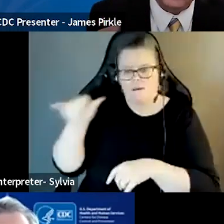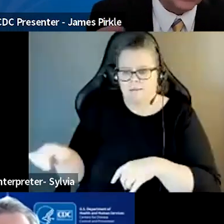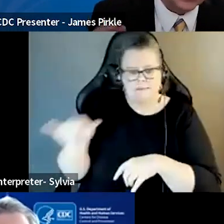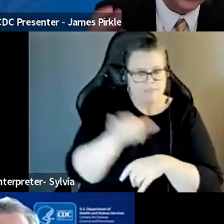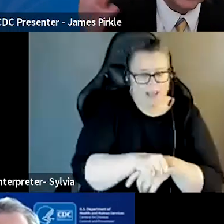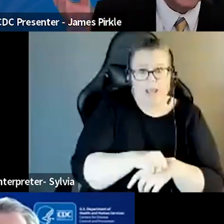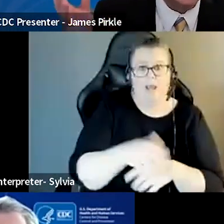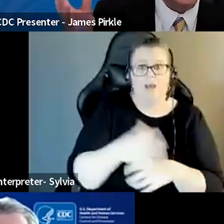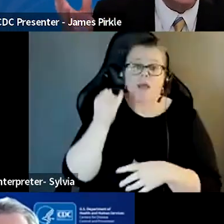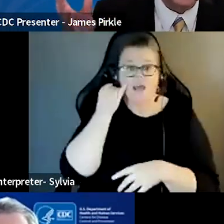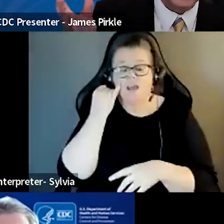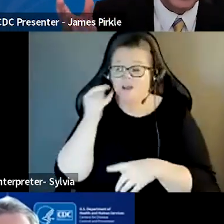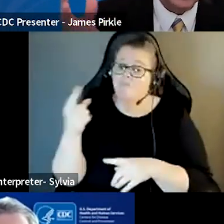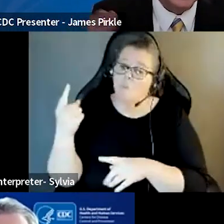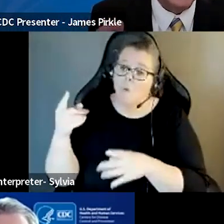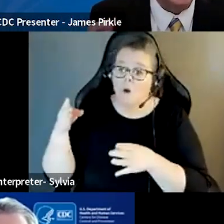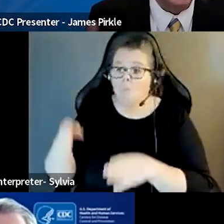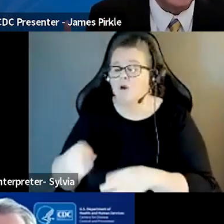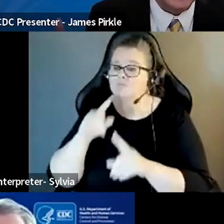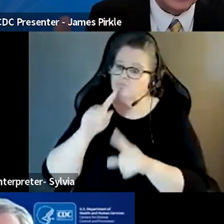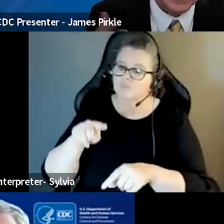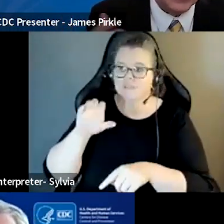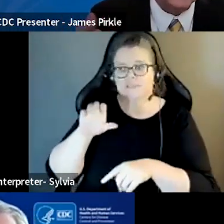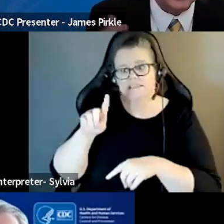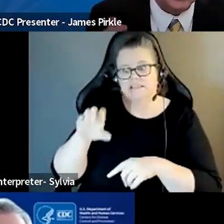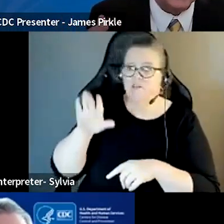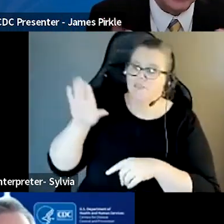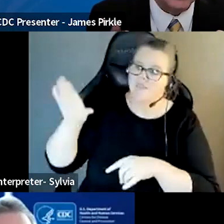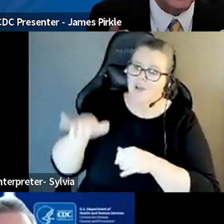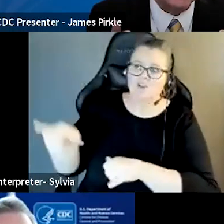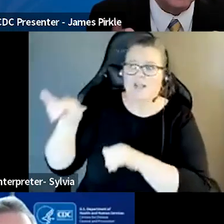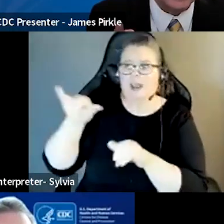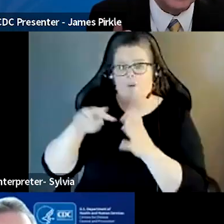this person would say something different than that. And we really needed to get those people together and agree,